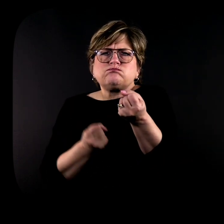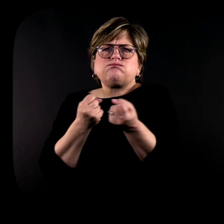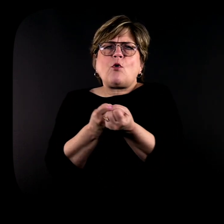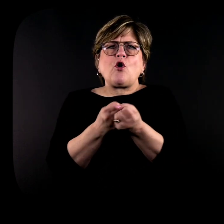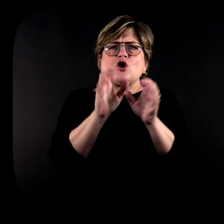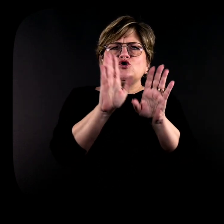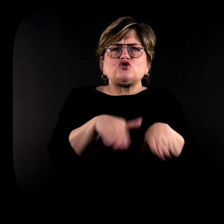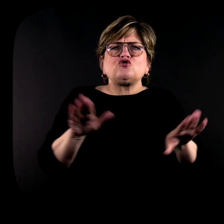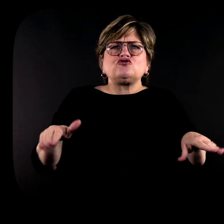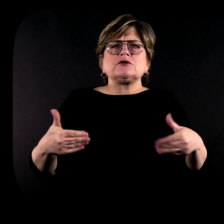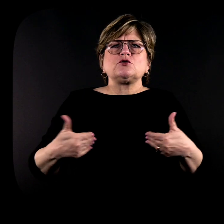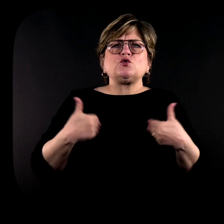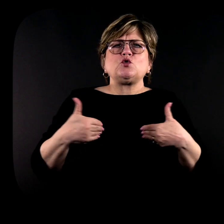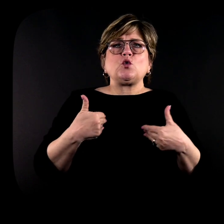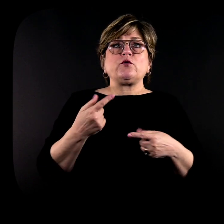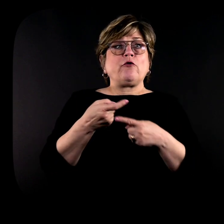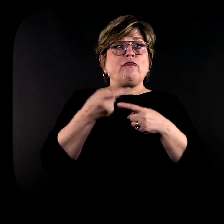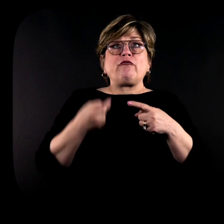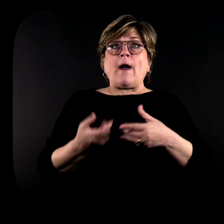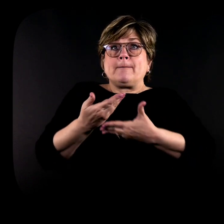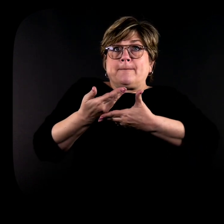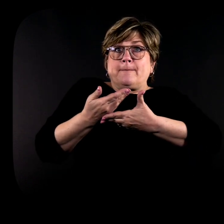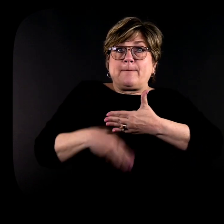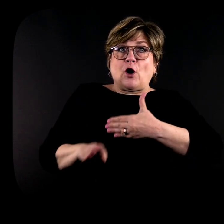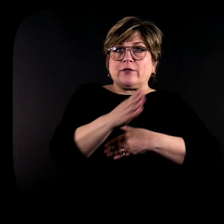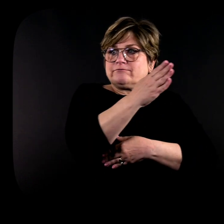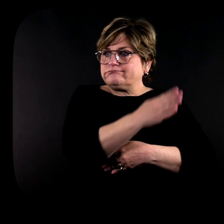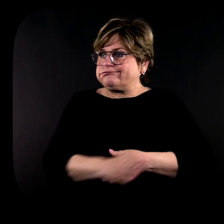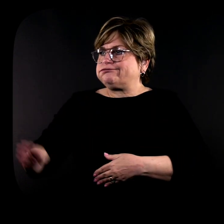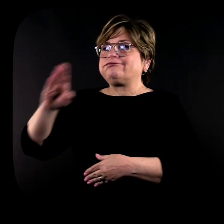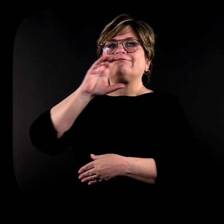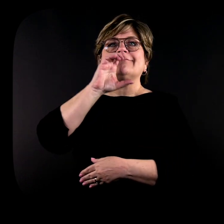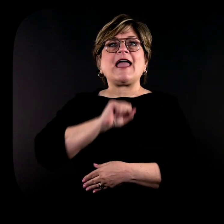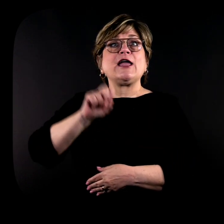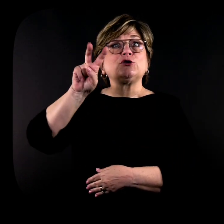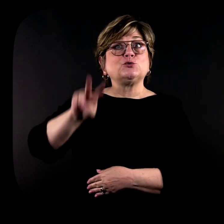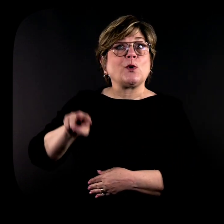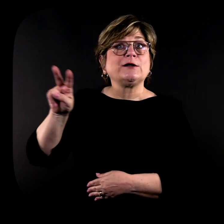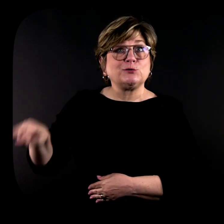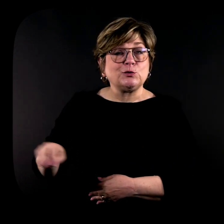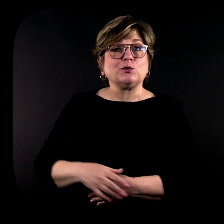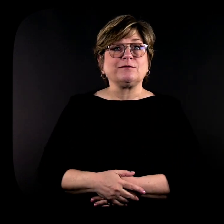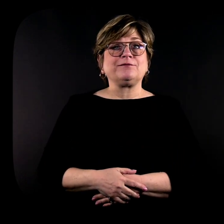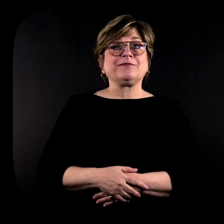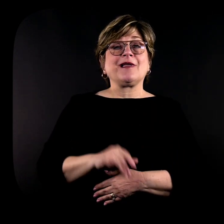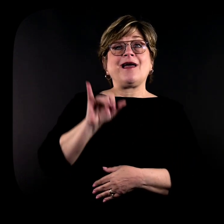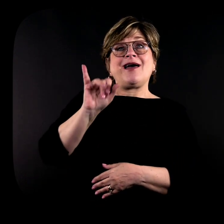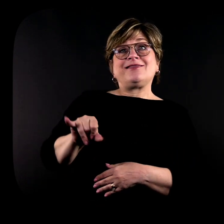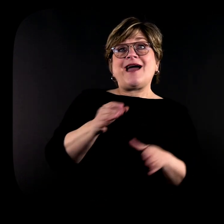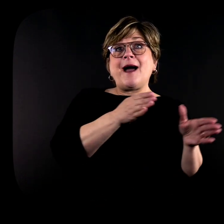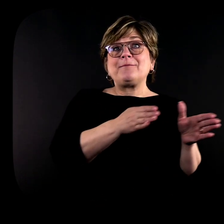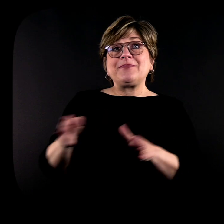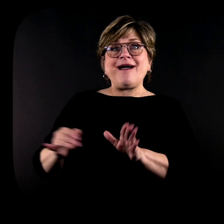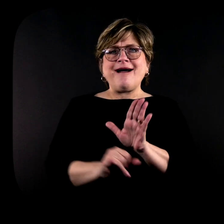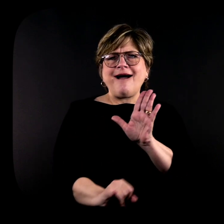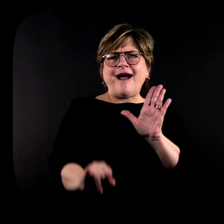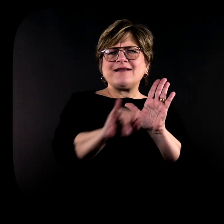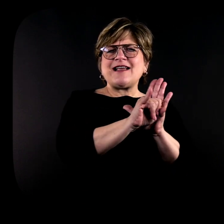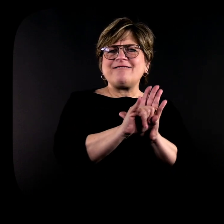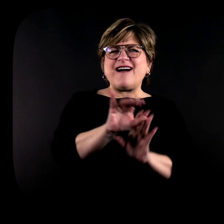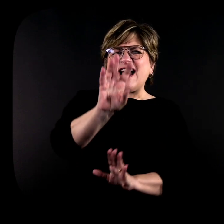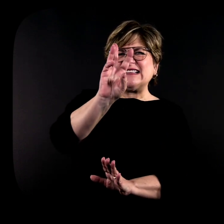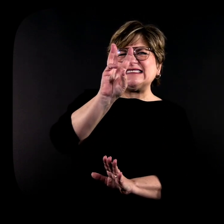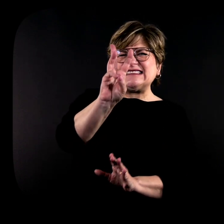children and youth from birth through age 22. The plan identifies six focus